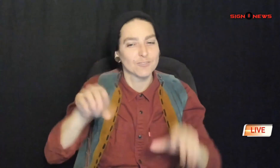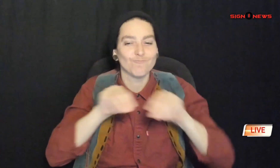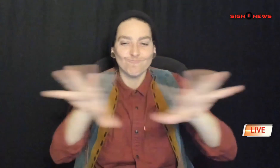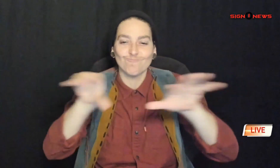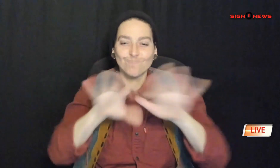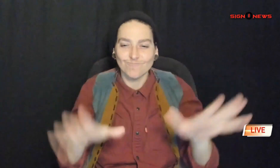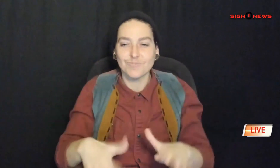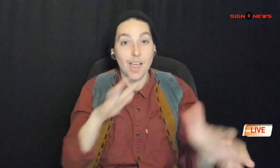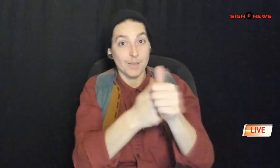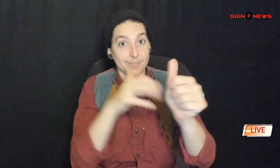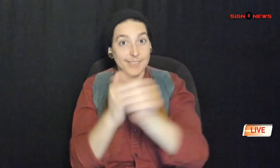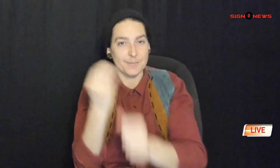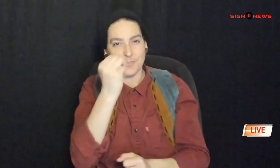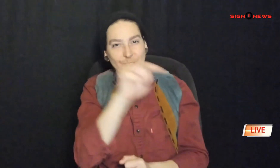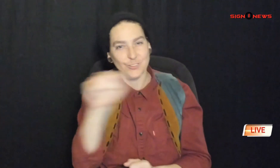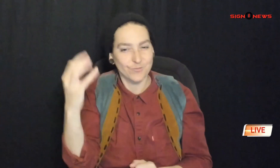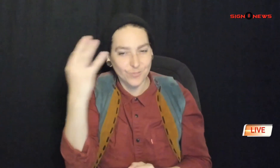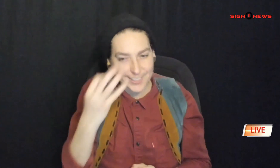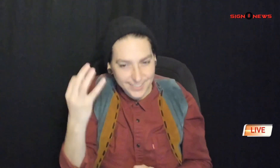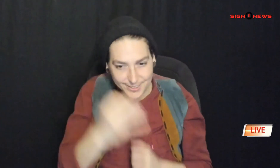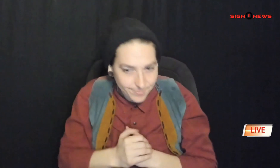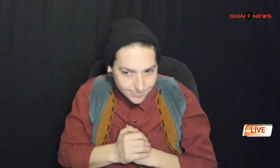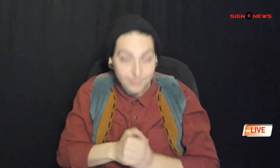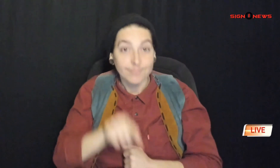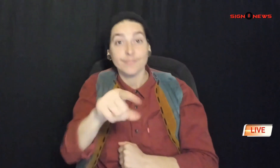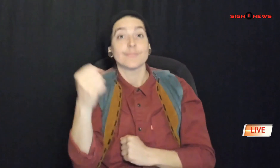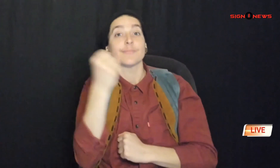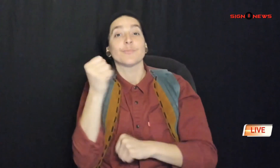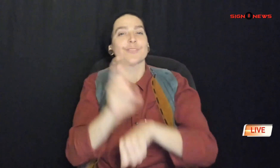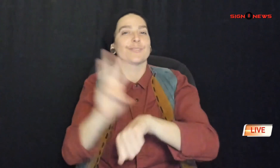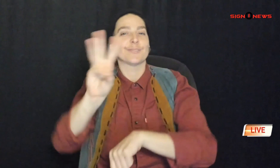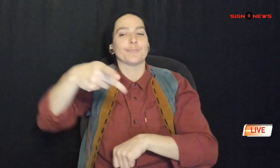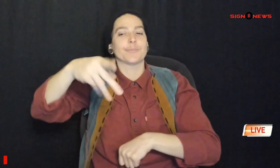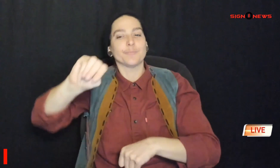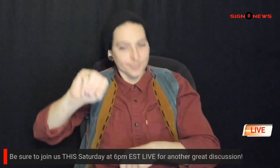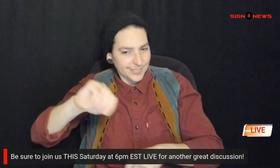Sign1News will be broadcasting updates Monday through Friday then this Saturday at 6 PM